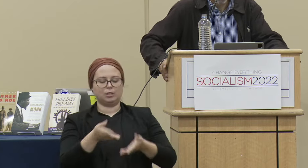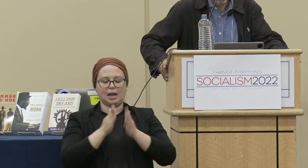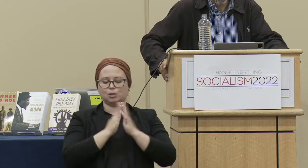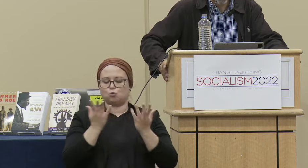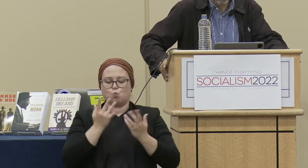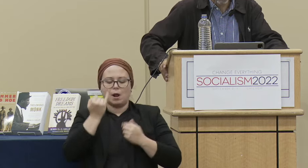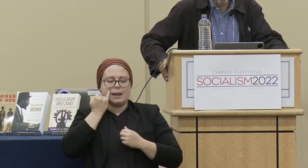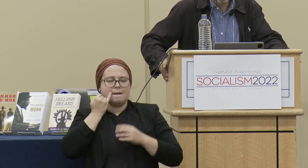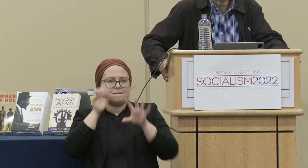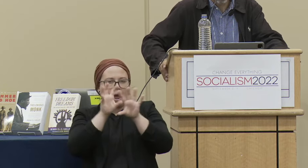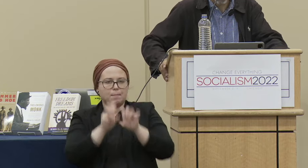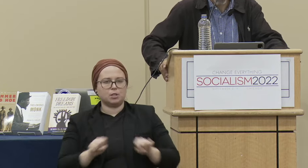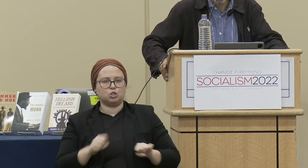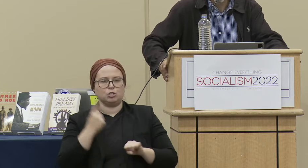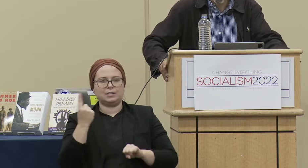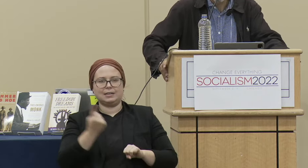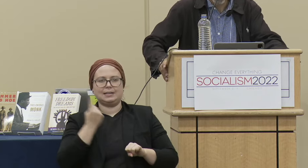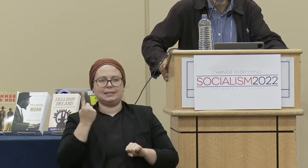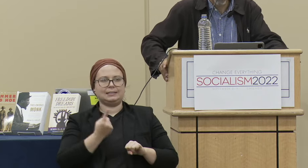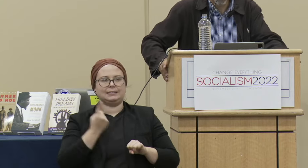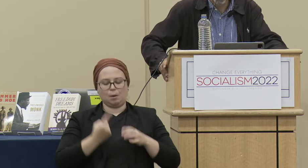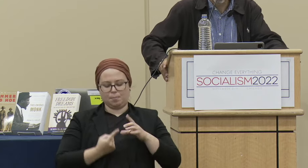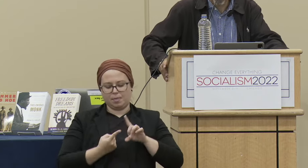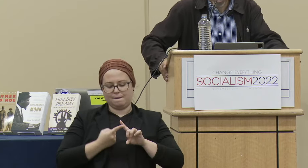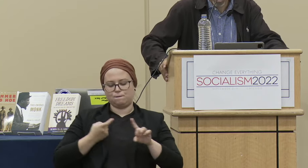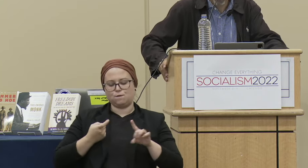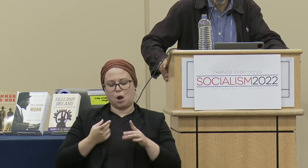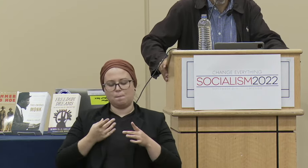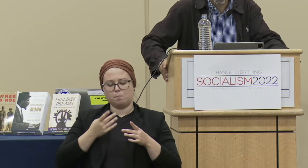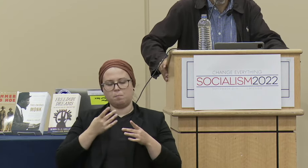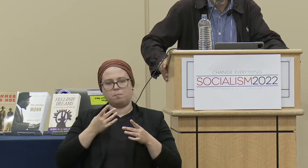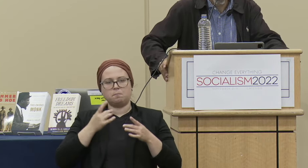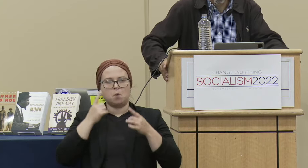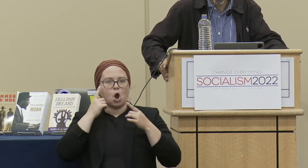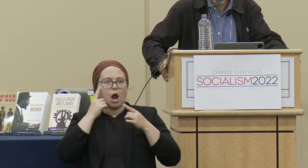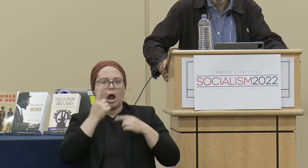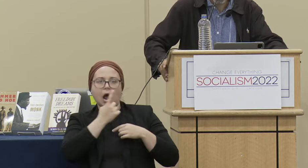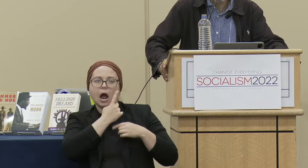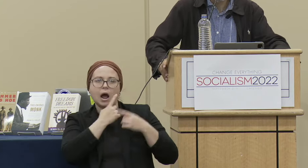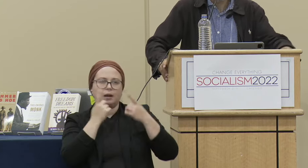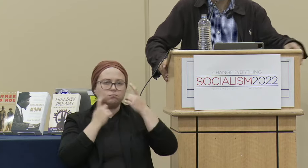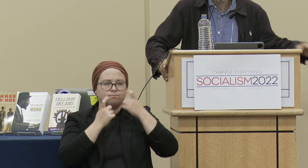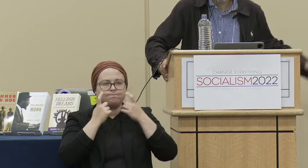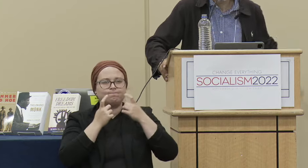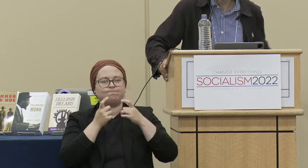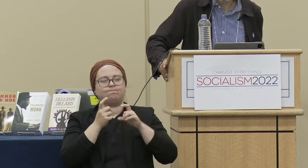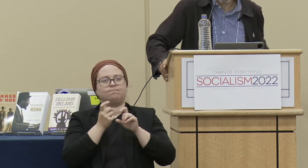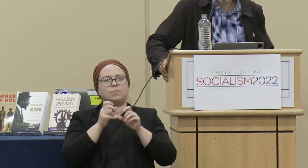. Freedom seeds for different future. She asks, quote, what if abolition is something that sprouts out of the wet places